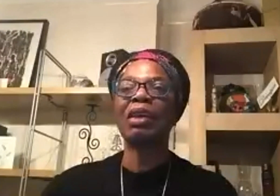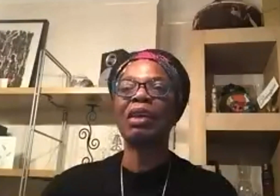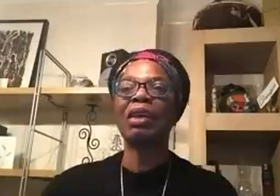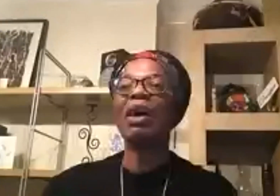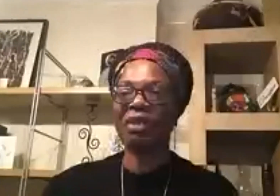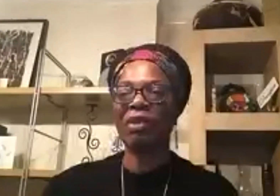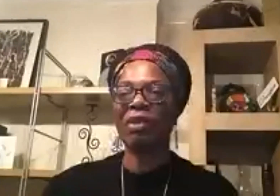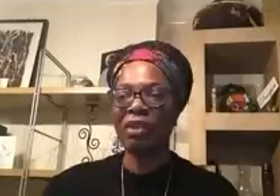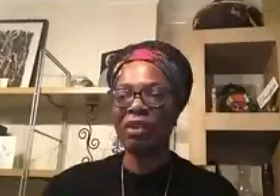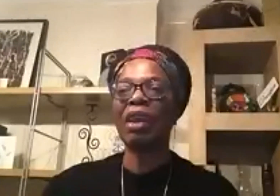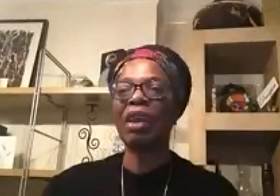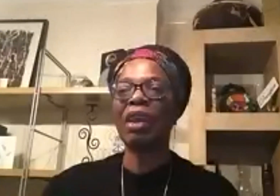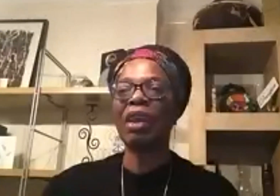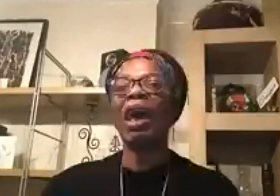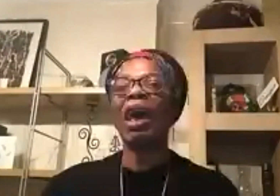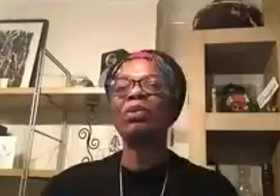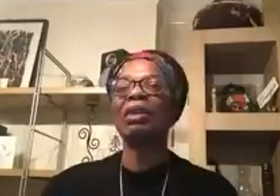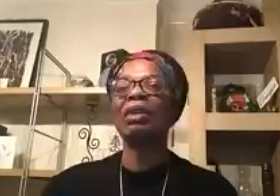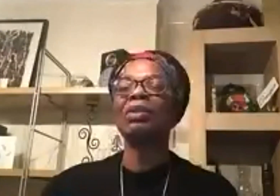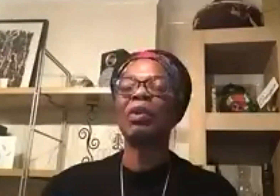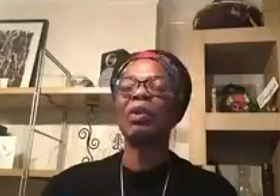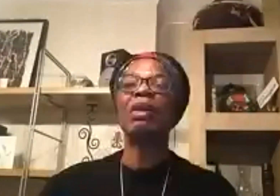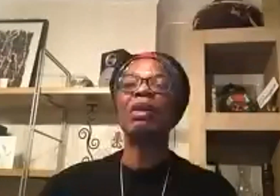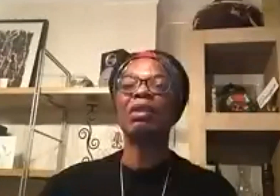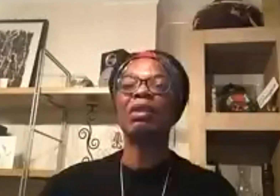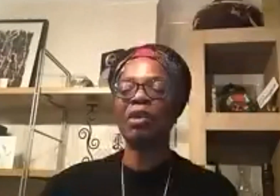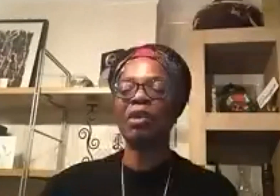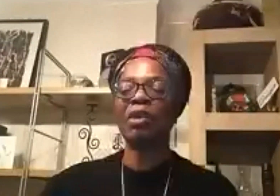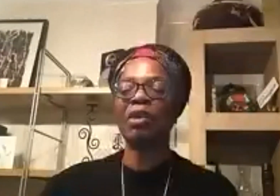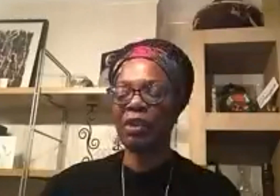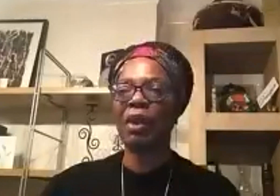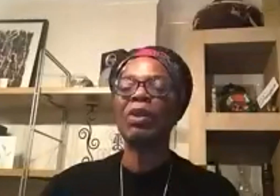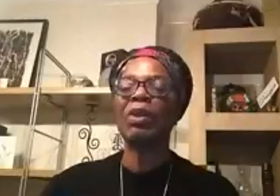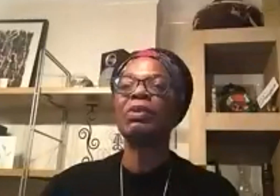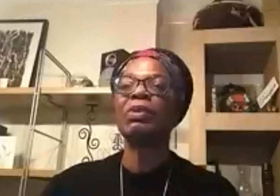questions. And we're going to do our very best, a lot of them have been grouped together. So